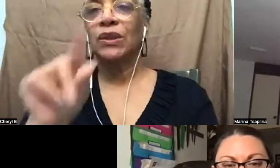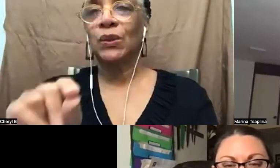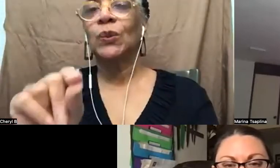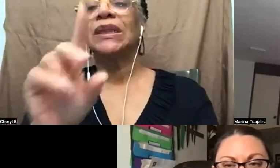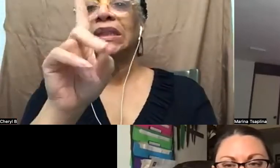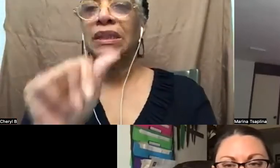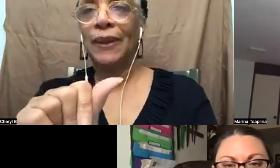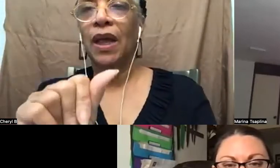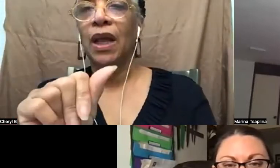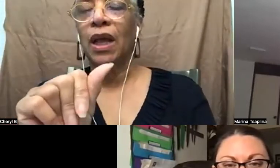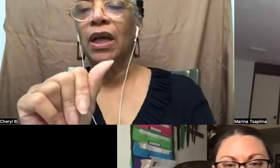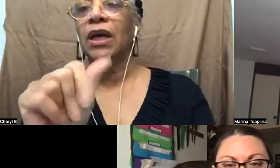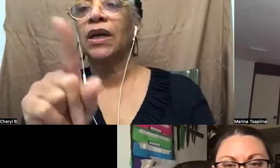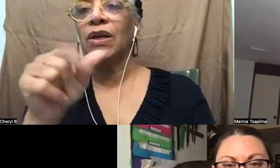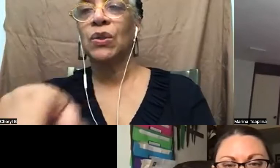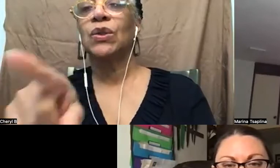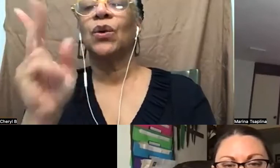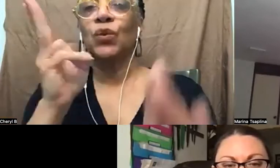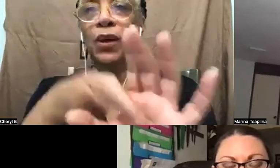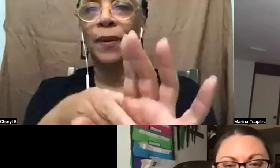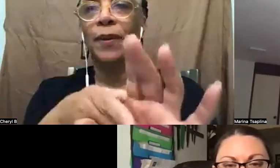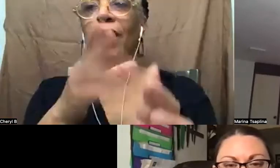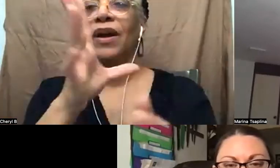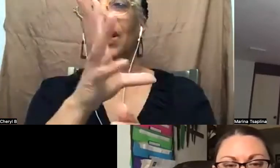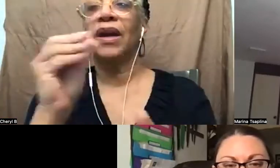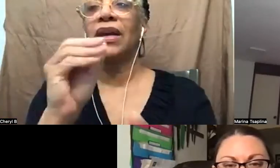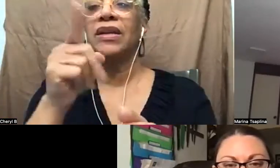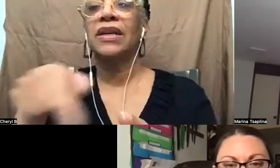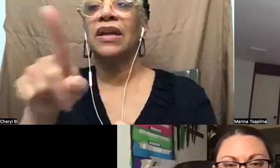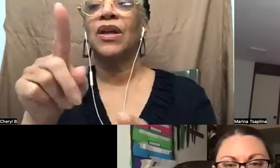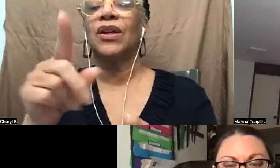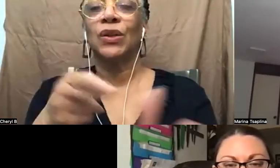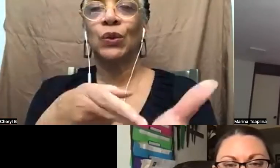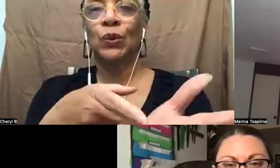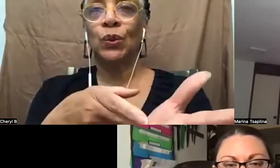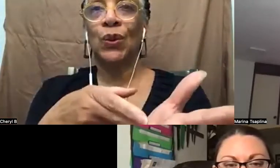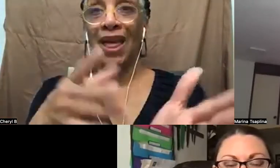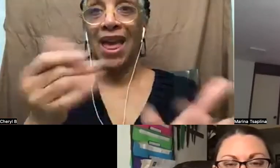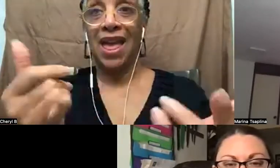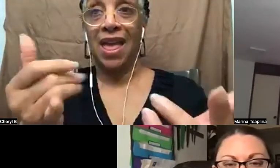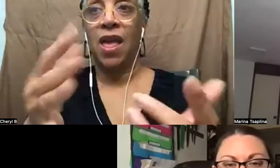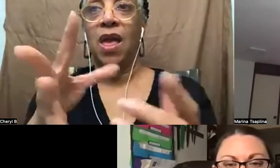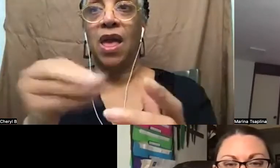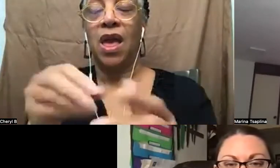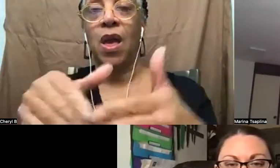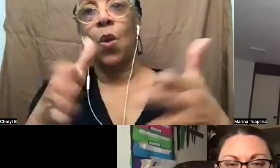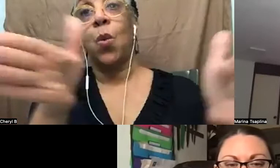Jen is a contributor at 'Truthout,' and hir work has been featured in a wide range of publications including